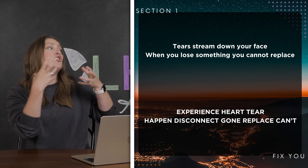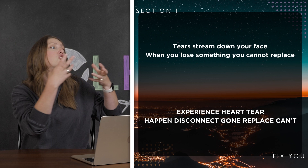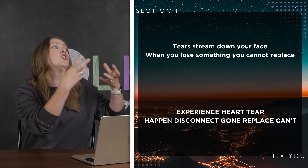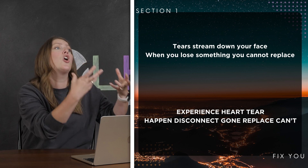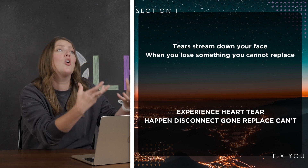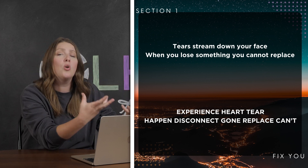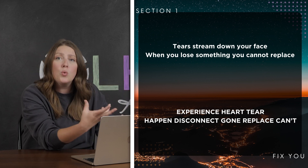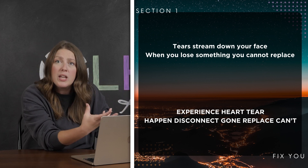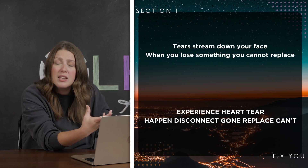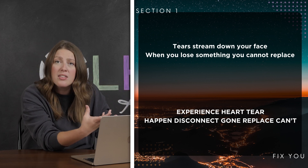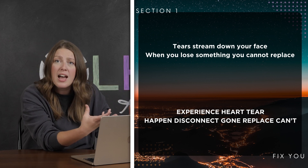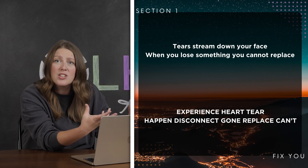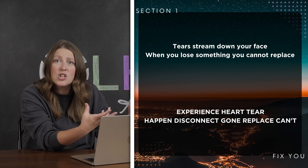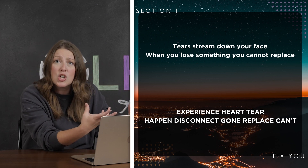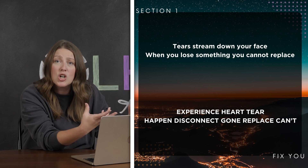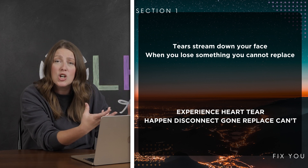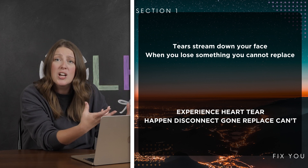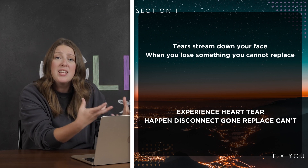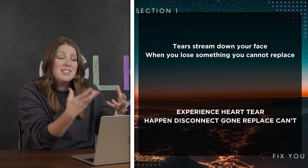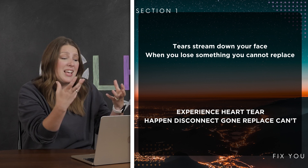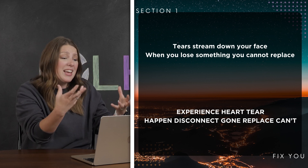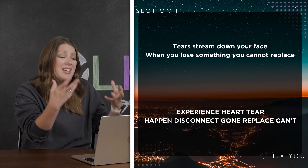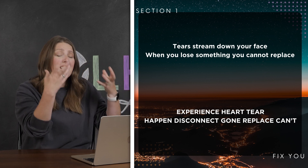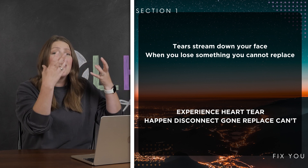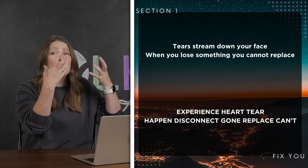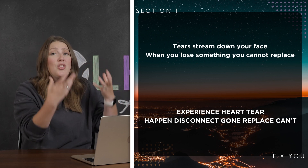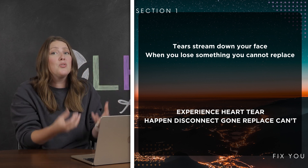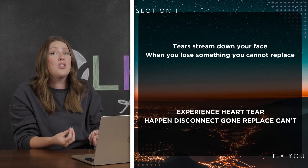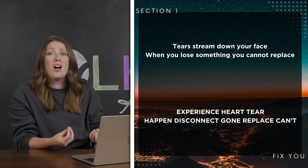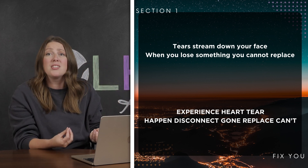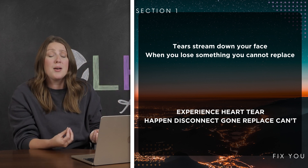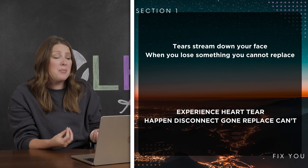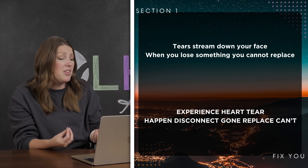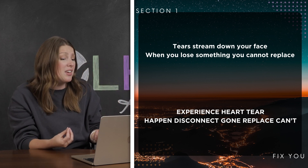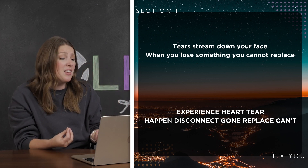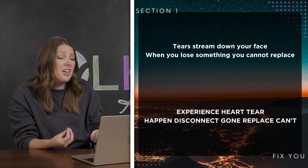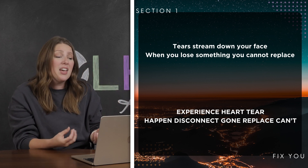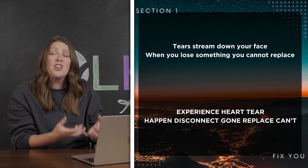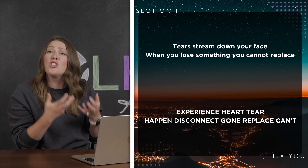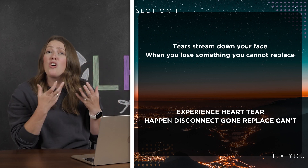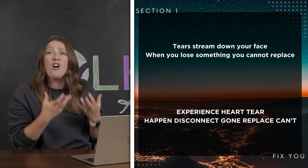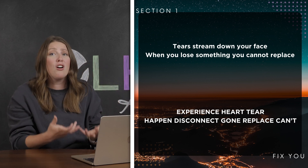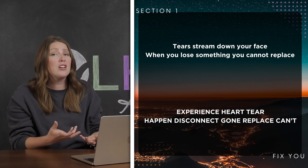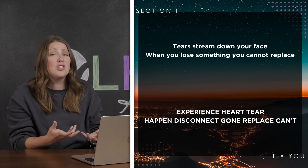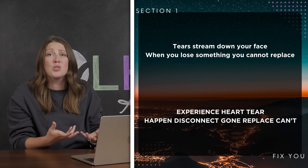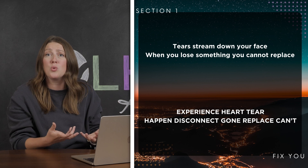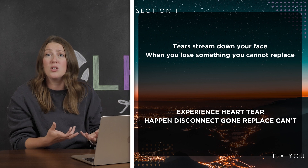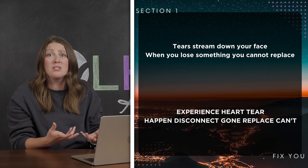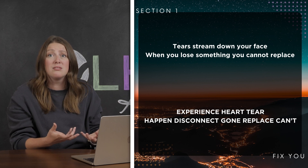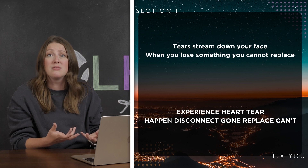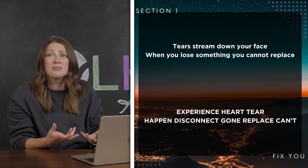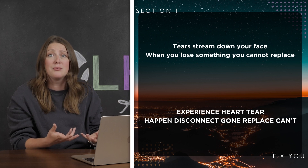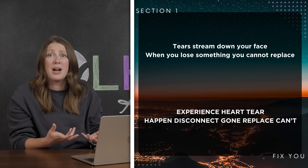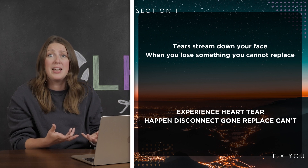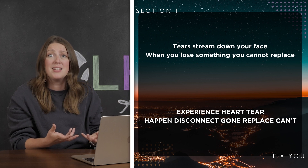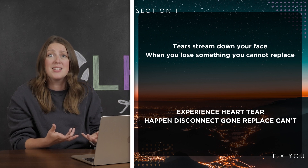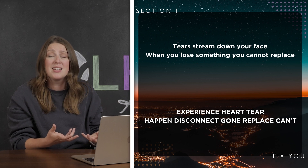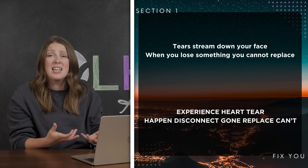showing that to her, saying you've lost something. Your heart is torn, right?